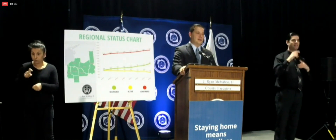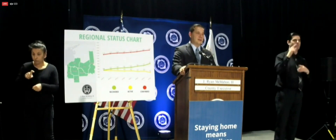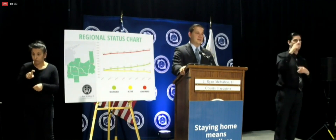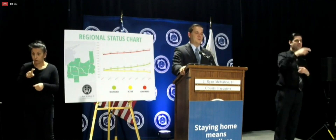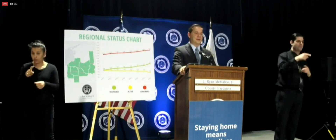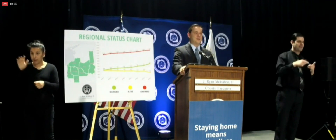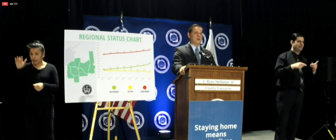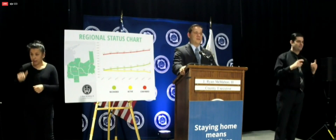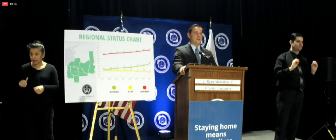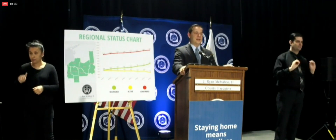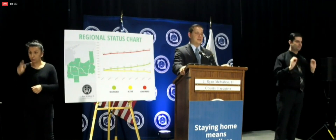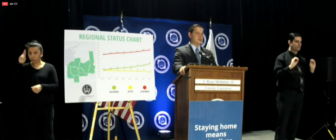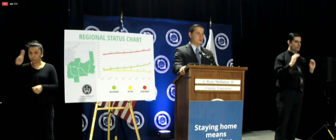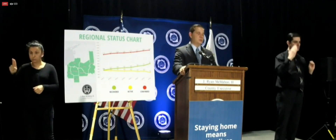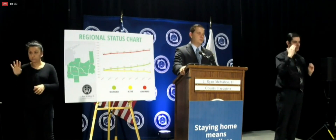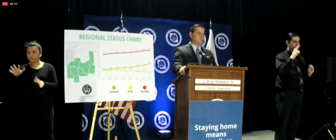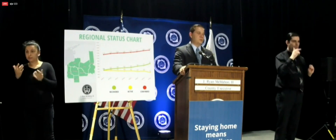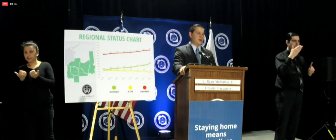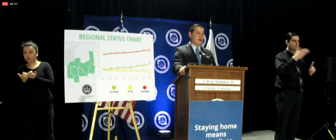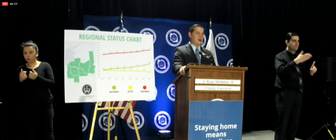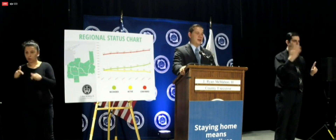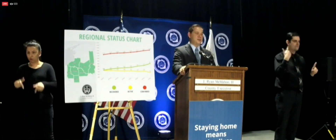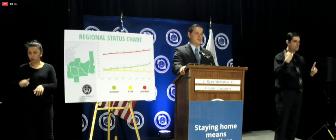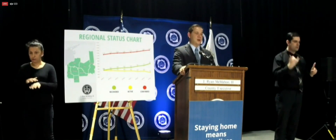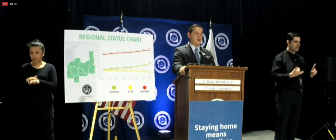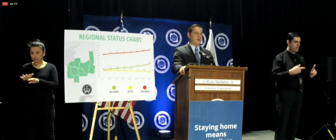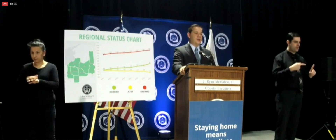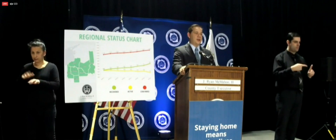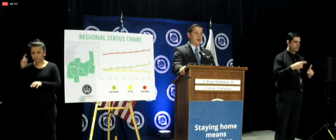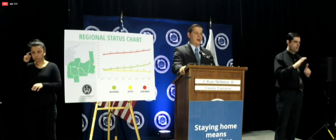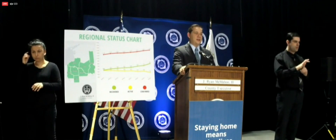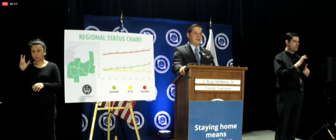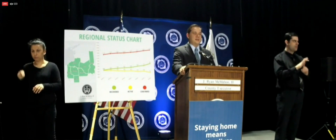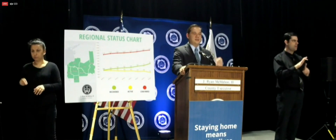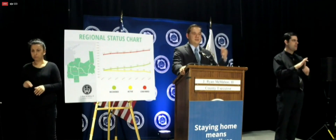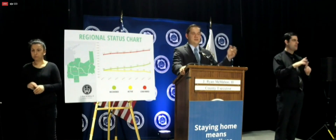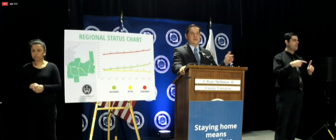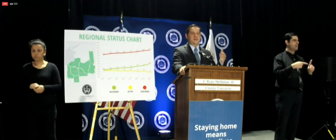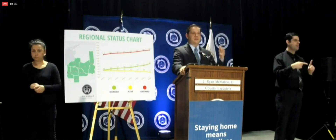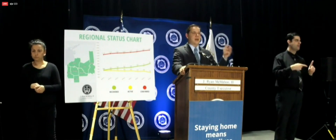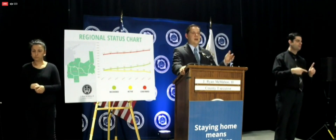EVEN NEED TO LOOK AT HIM. NOBODY KNEW WHO DAN WAS BEFORE THIS AND NOW HE'S A ROCK STAR. THEY'LL MAKE A DOUGHNUT FOR DAN